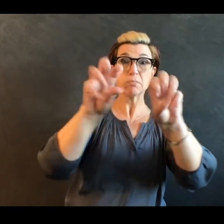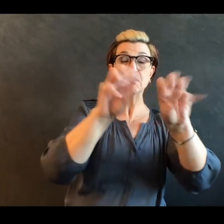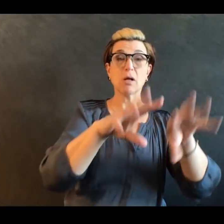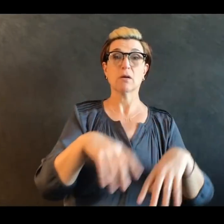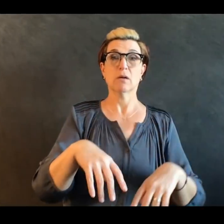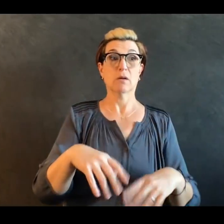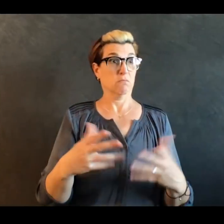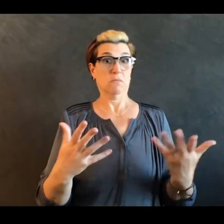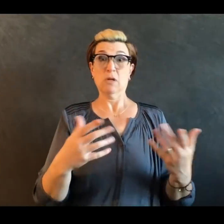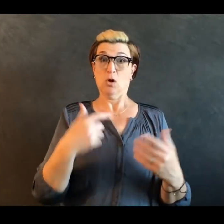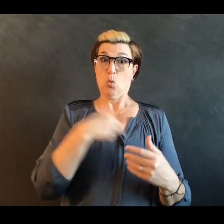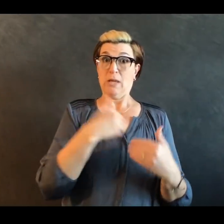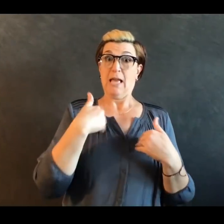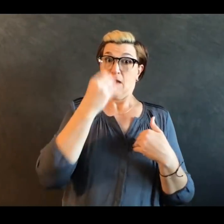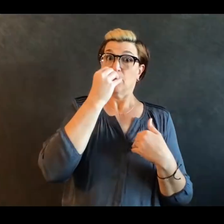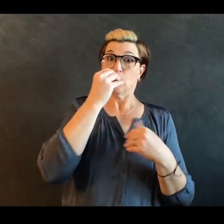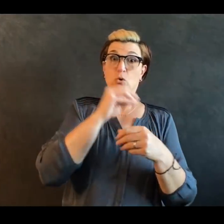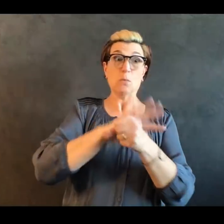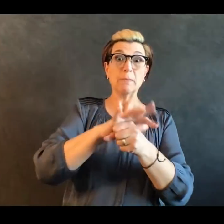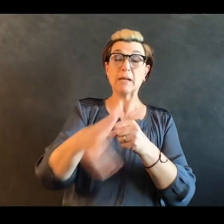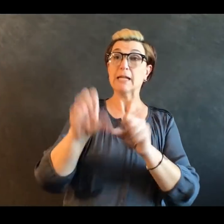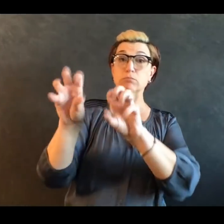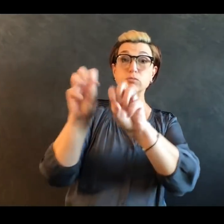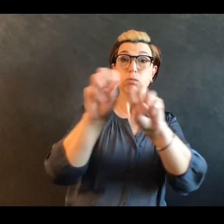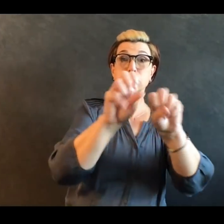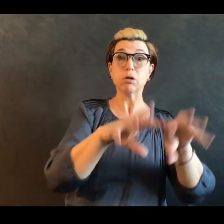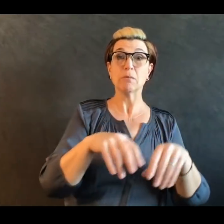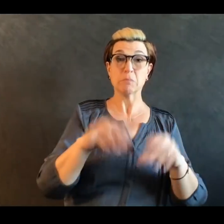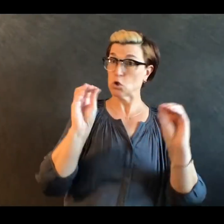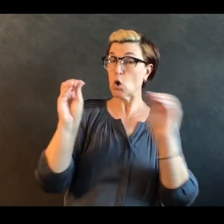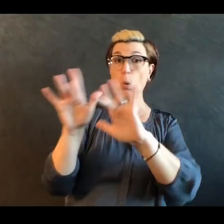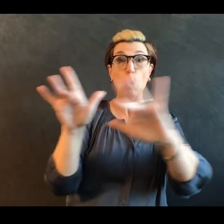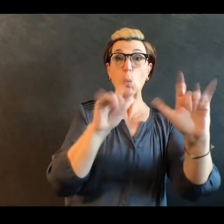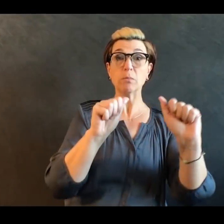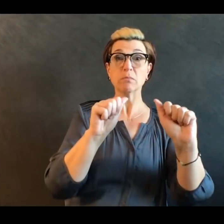stockpile the medical stockpile where the shelves were bare the cupboard was